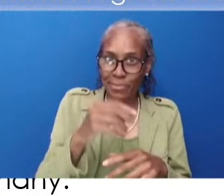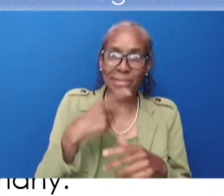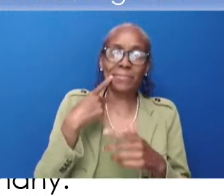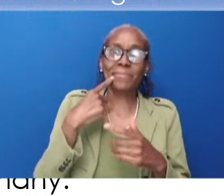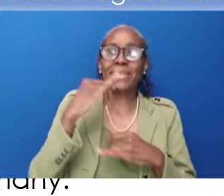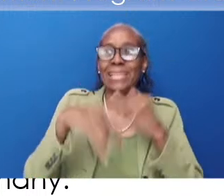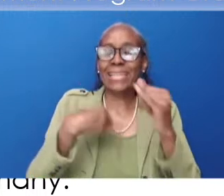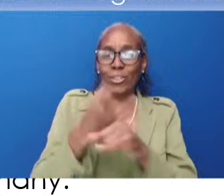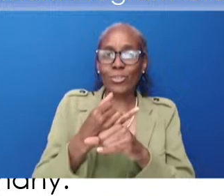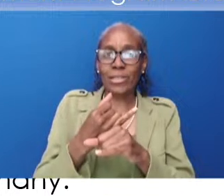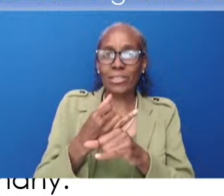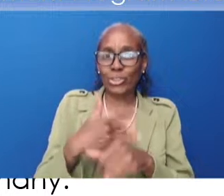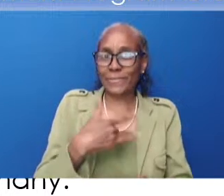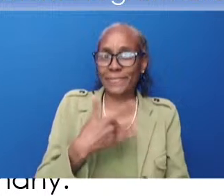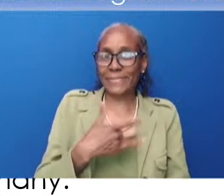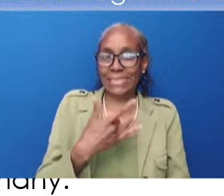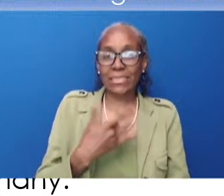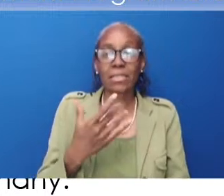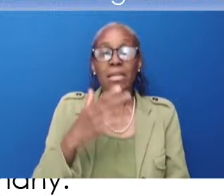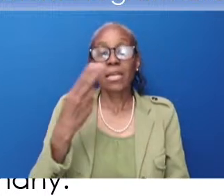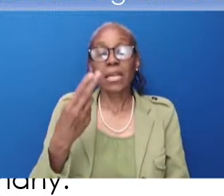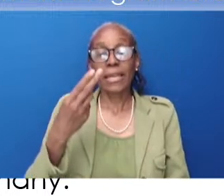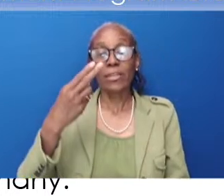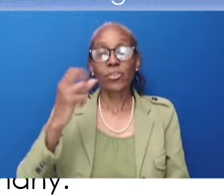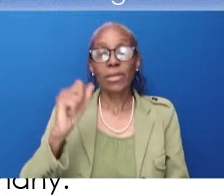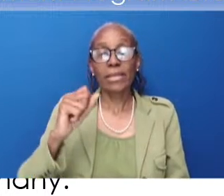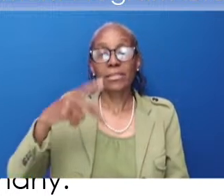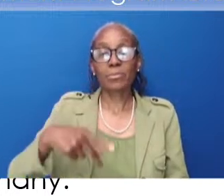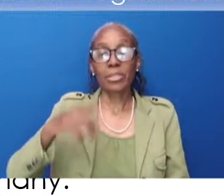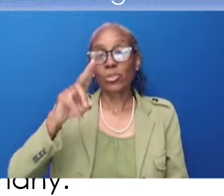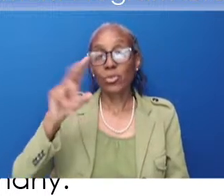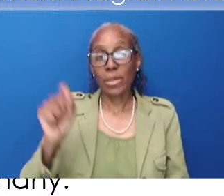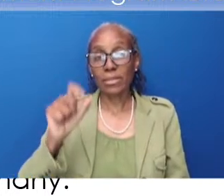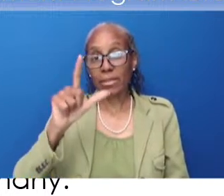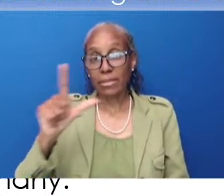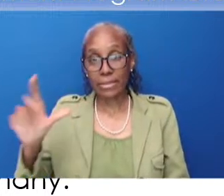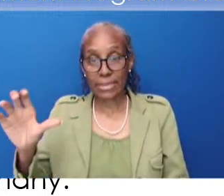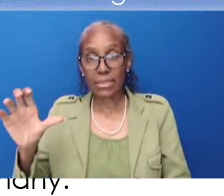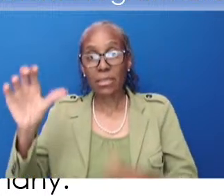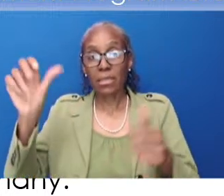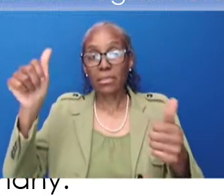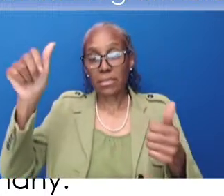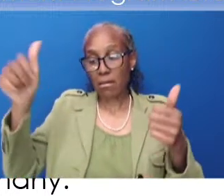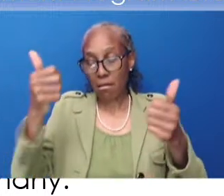TONIGHT, THERE'S A GERMAN